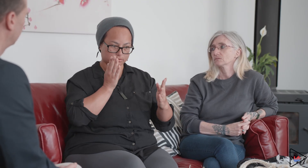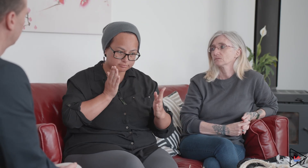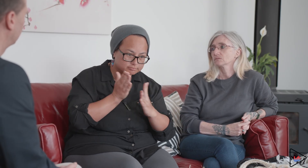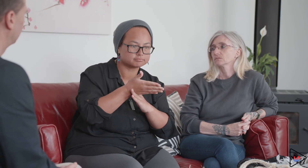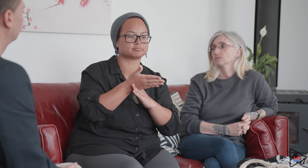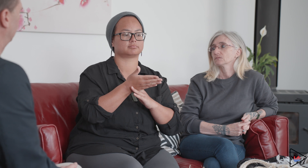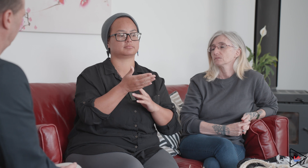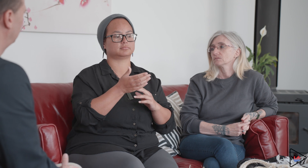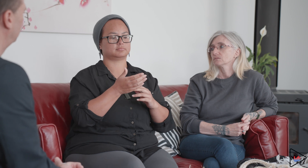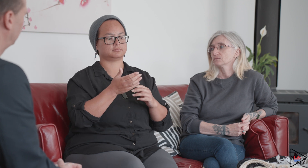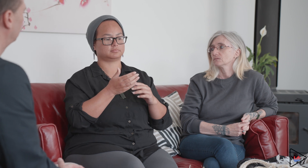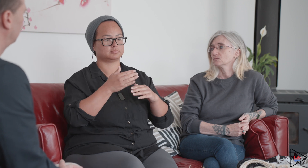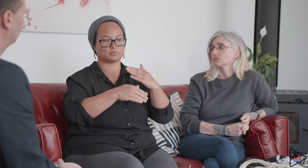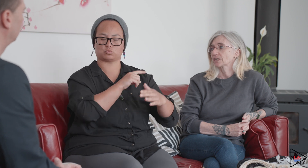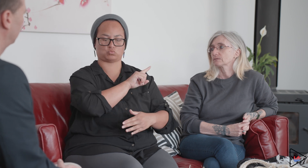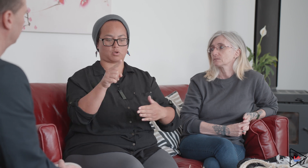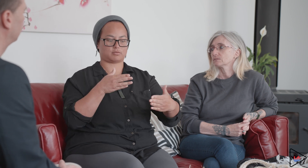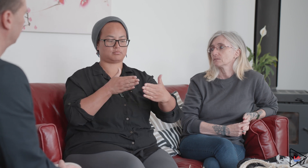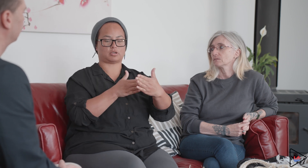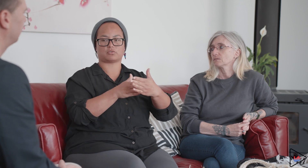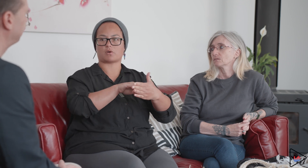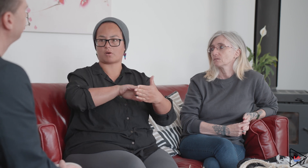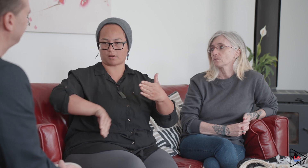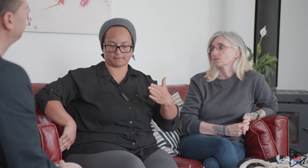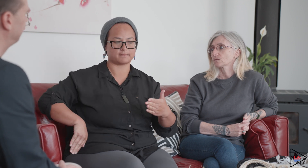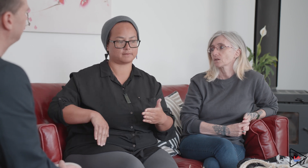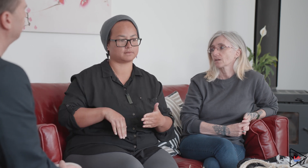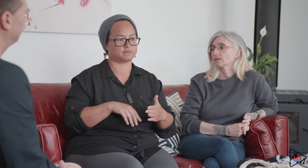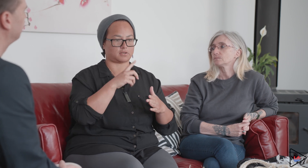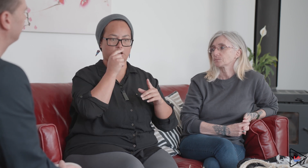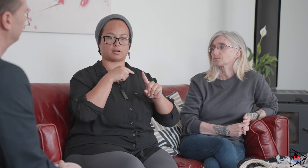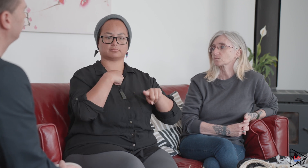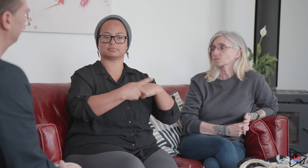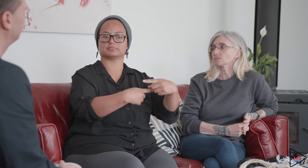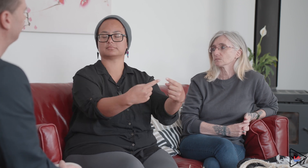community. It's really important that you take these steps and don't focus on the things that